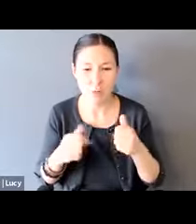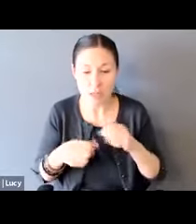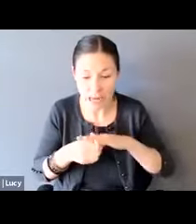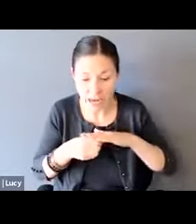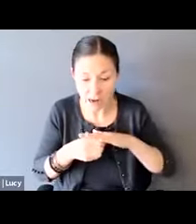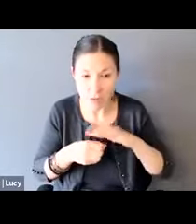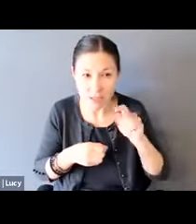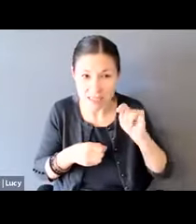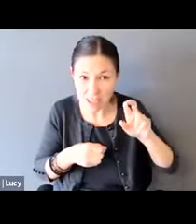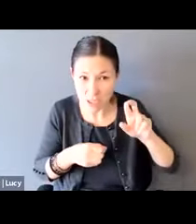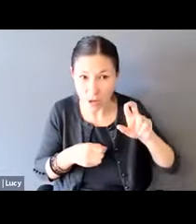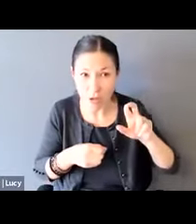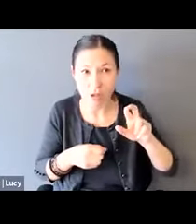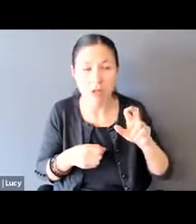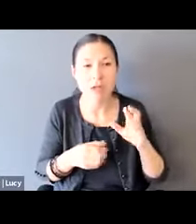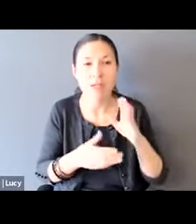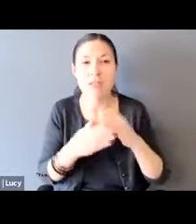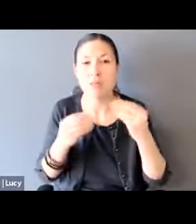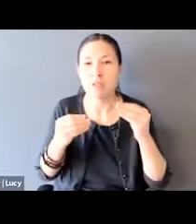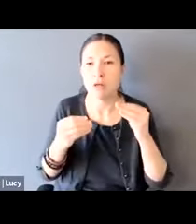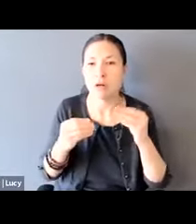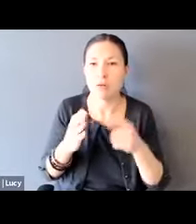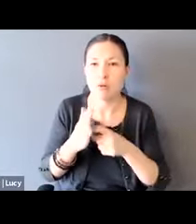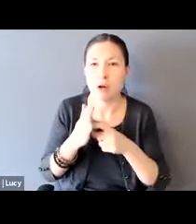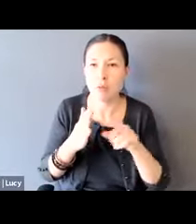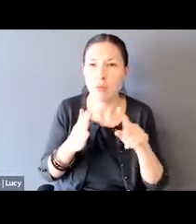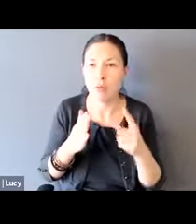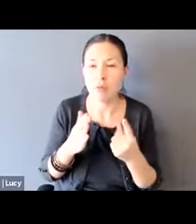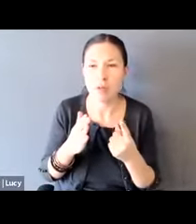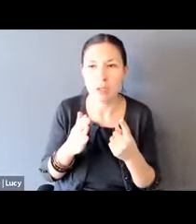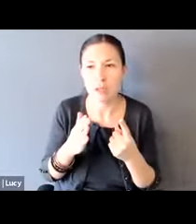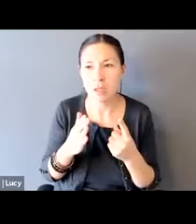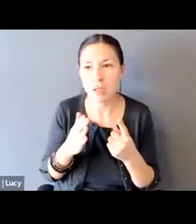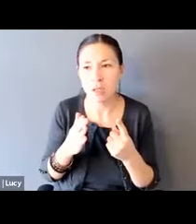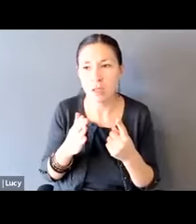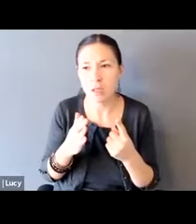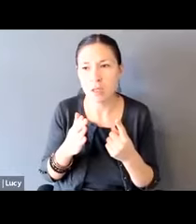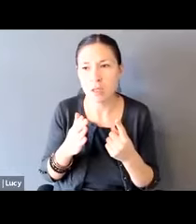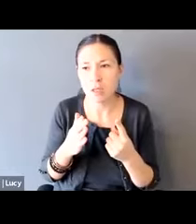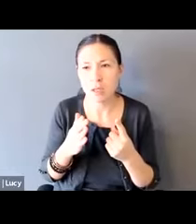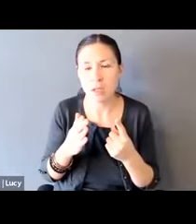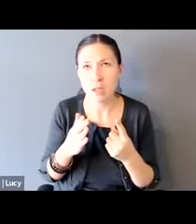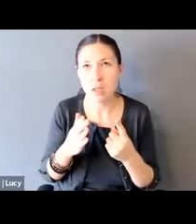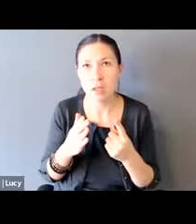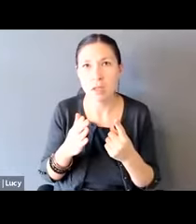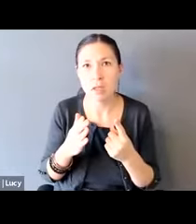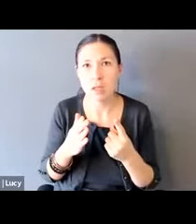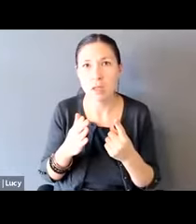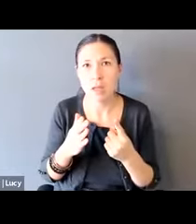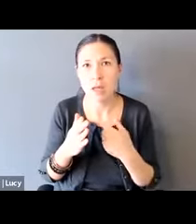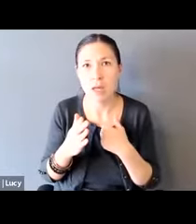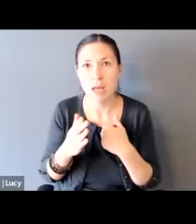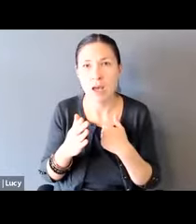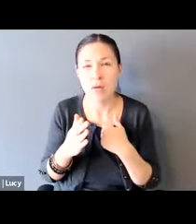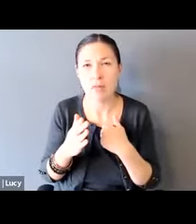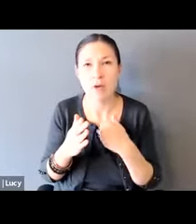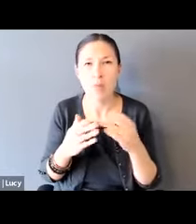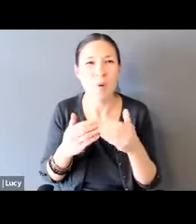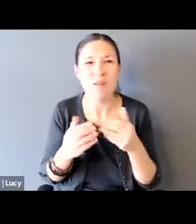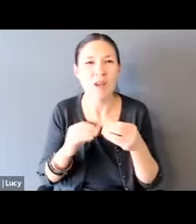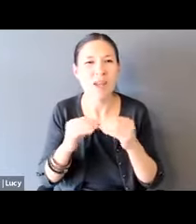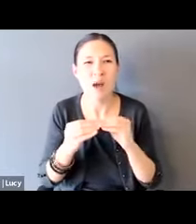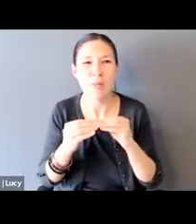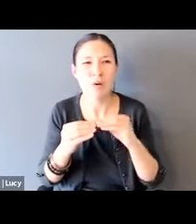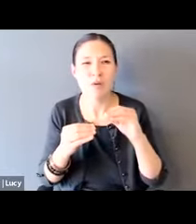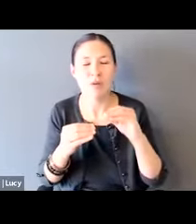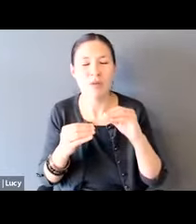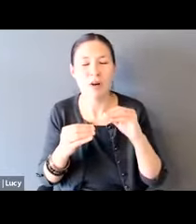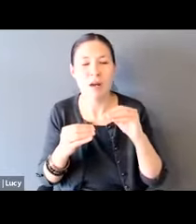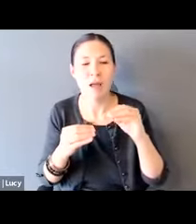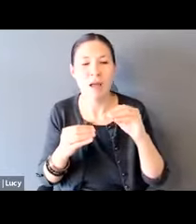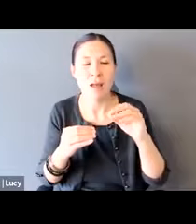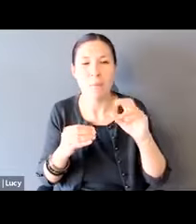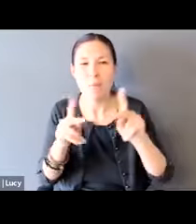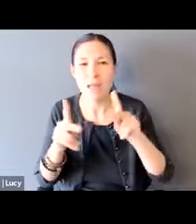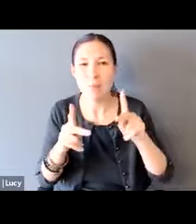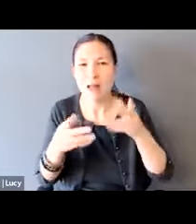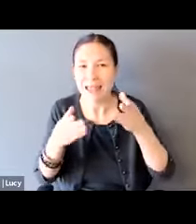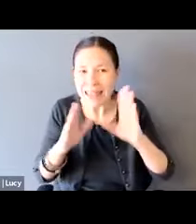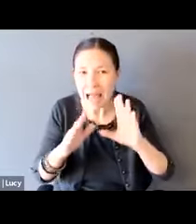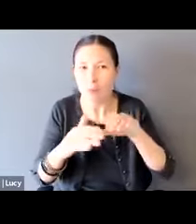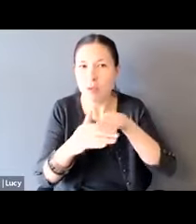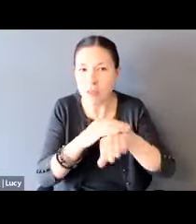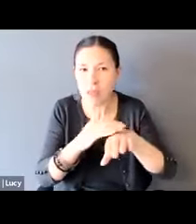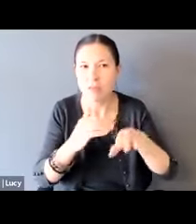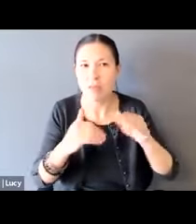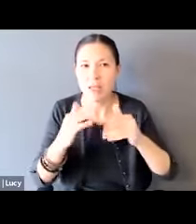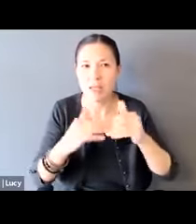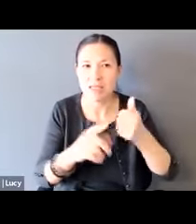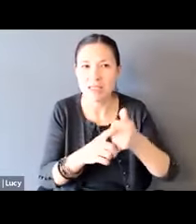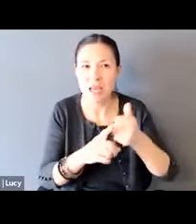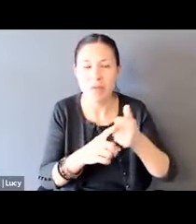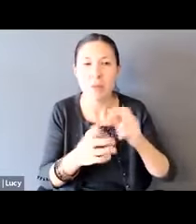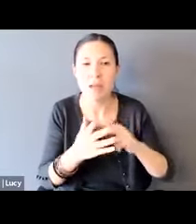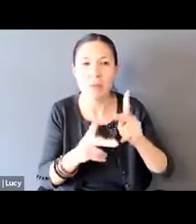to only function at half or a certain percentage of the capacity of shoppers in the building at a time.